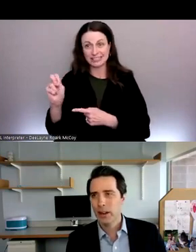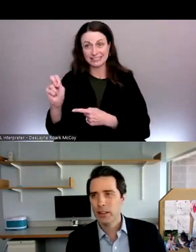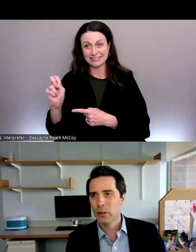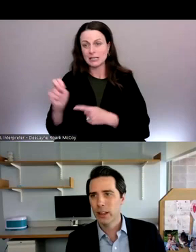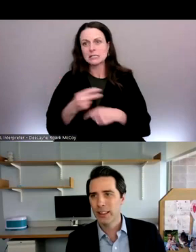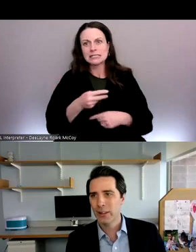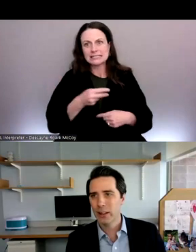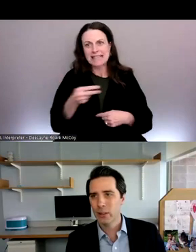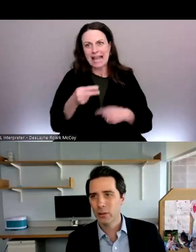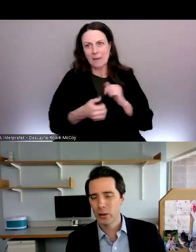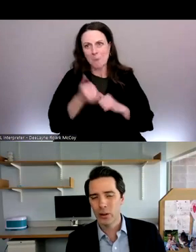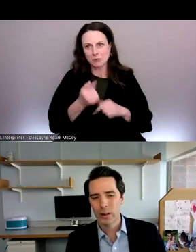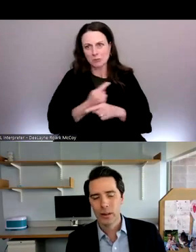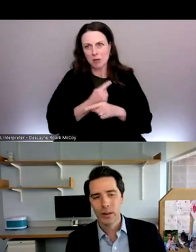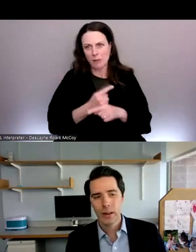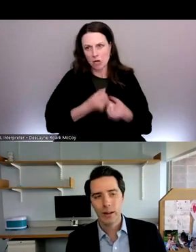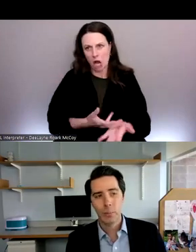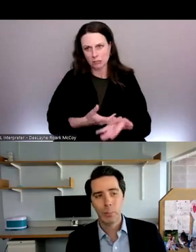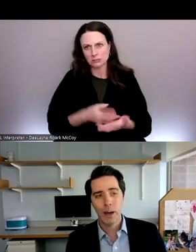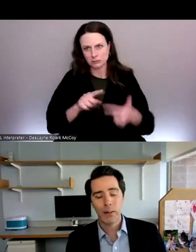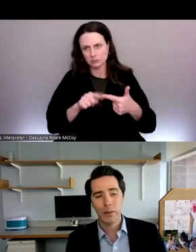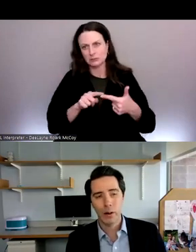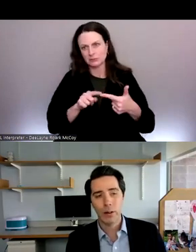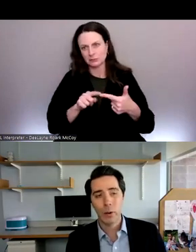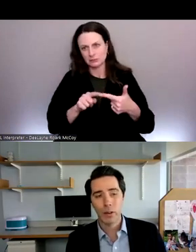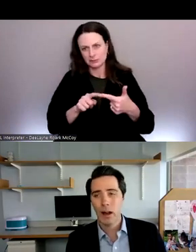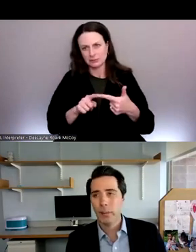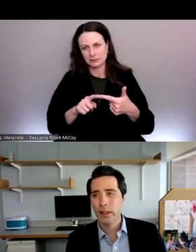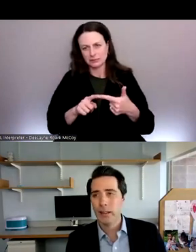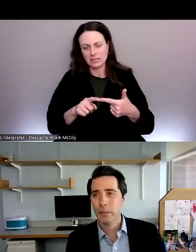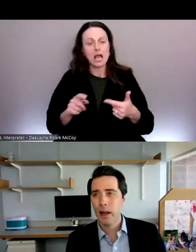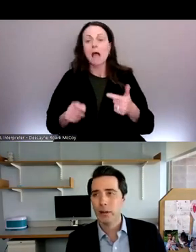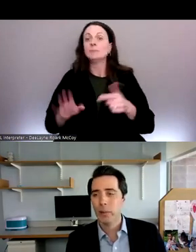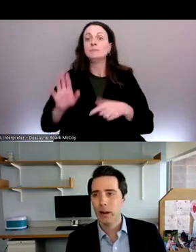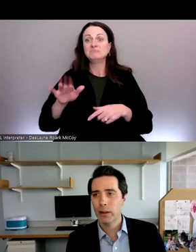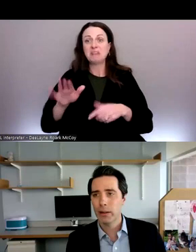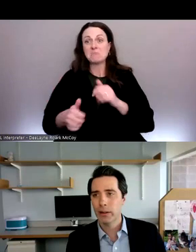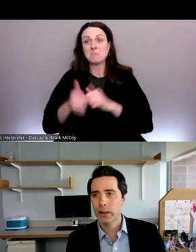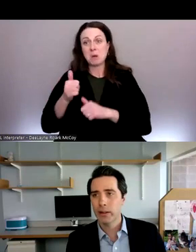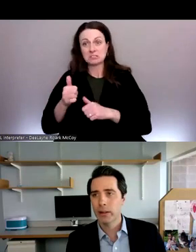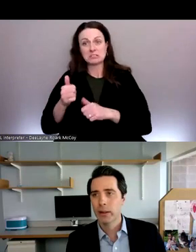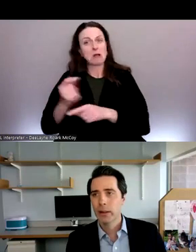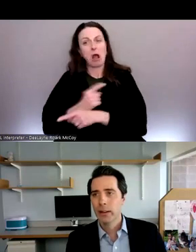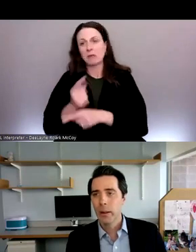cause of genetic hearing loss overall and by far the most common cause of mild